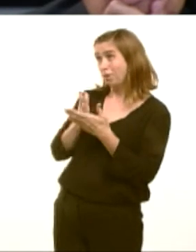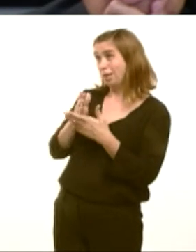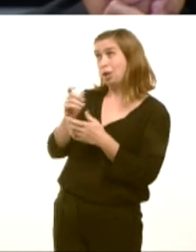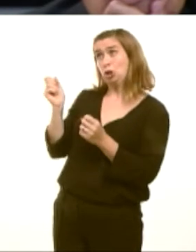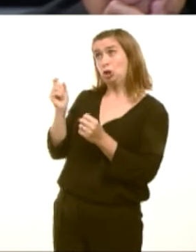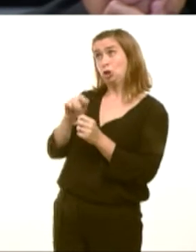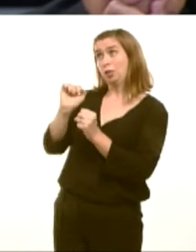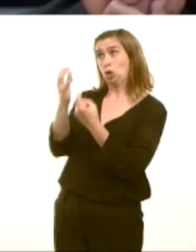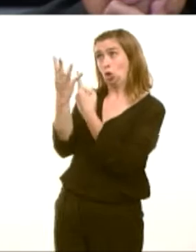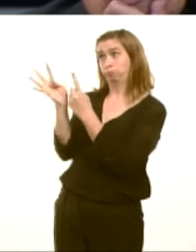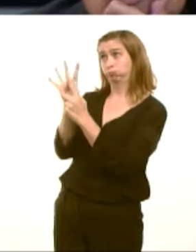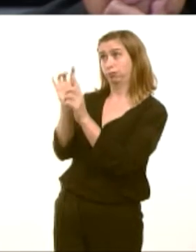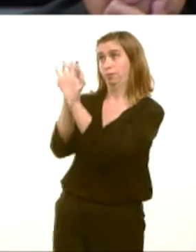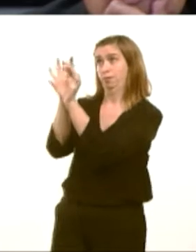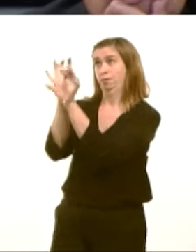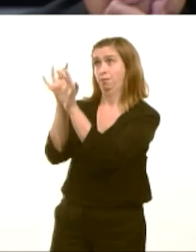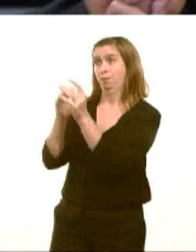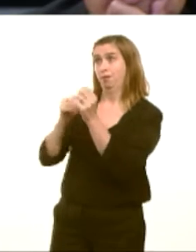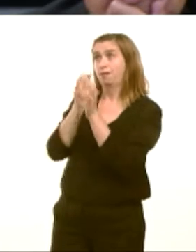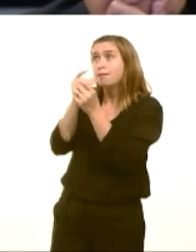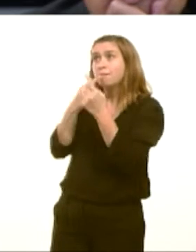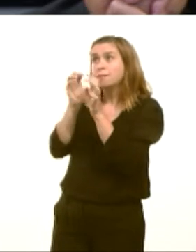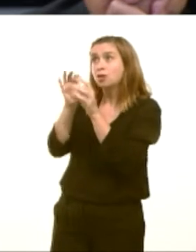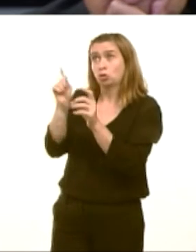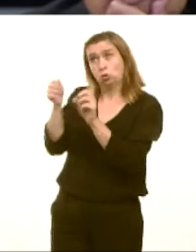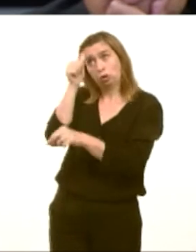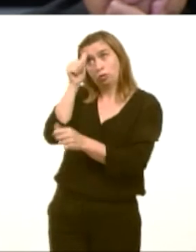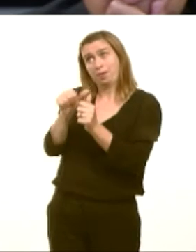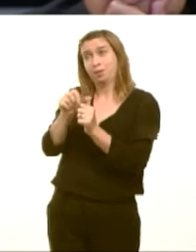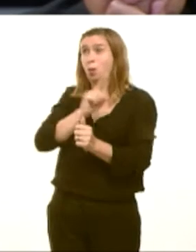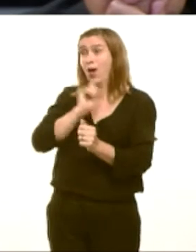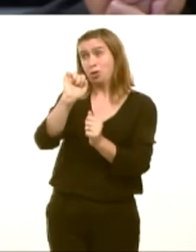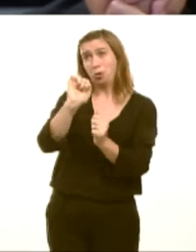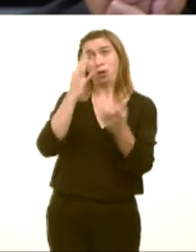was very apparent that your education Minister had absolutely no idea, when he was asked